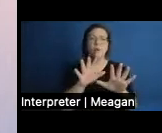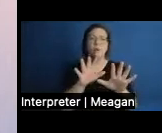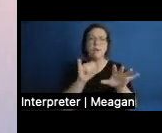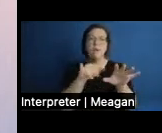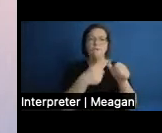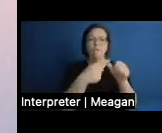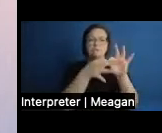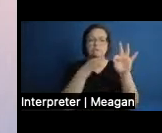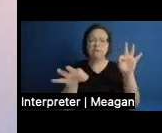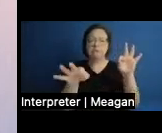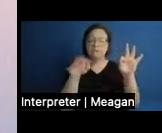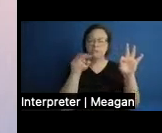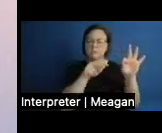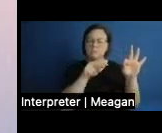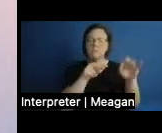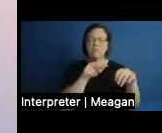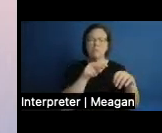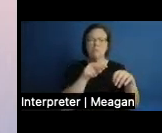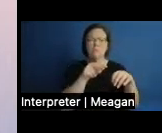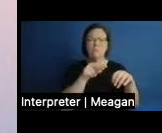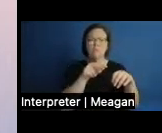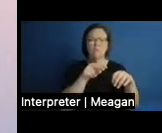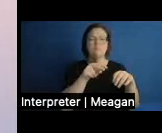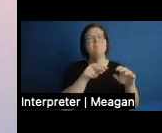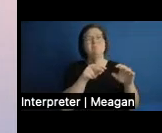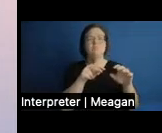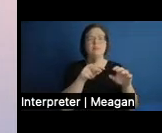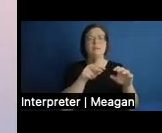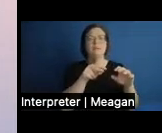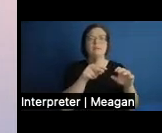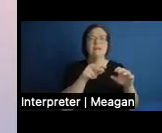a little bit. But like because it's the moment of a poem kind of overcoming itself. And I think